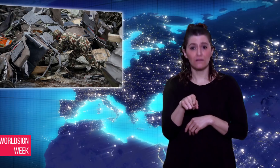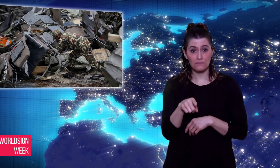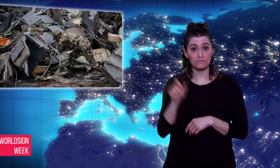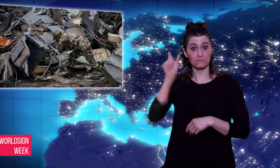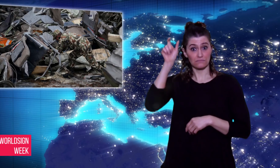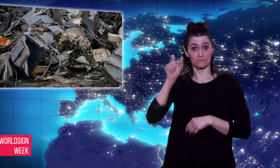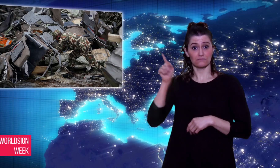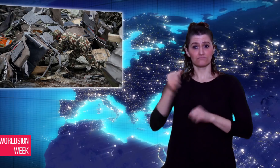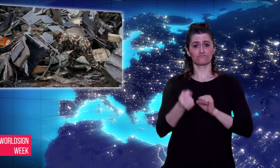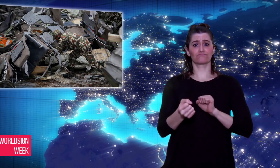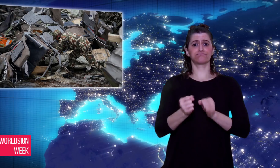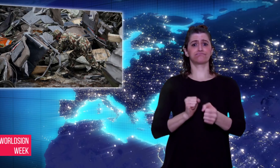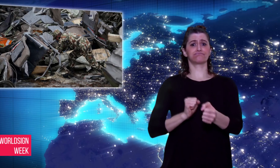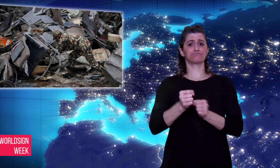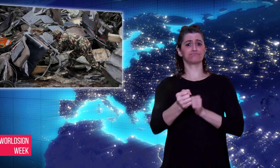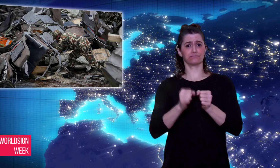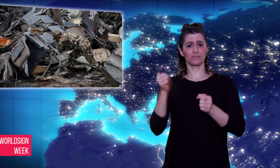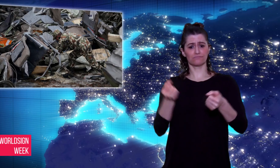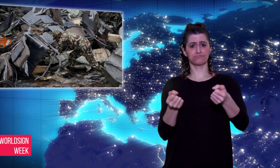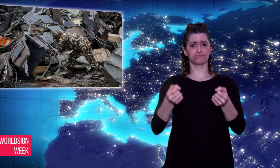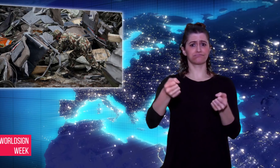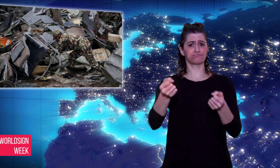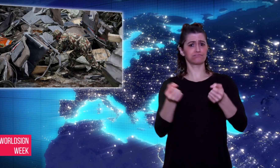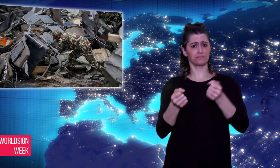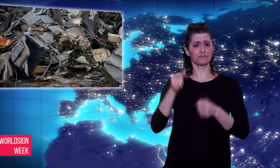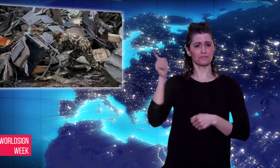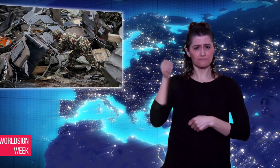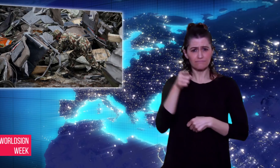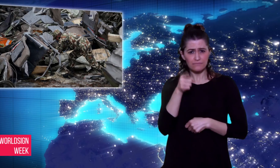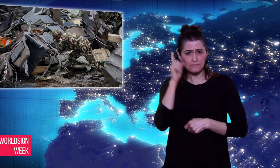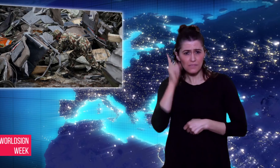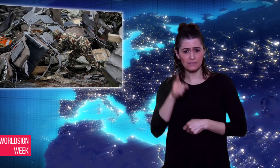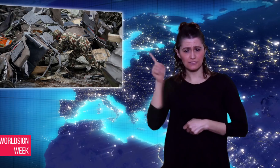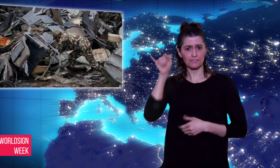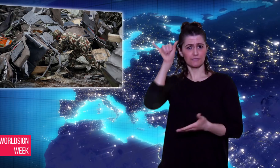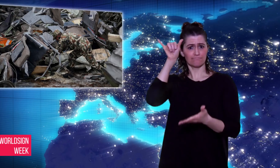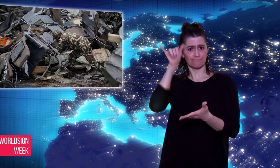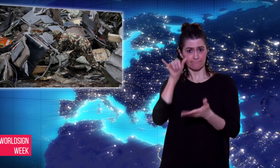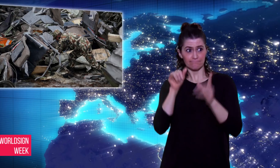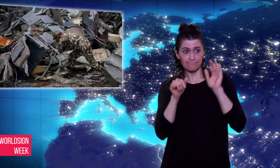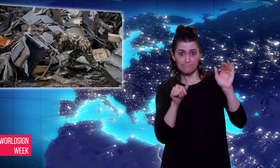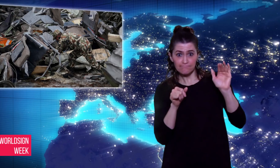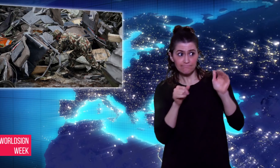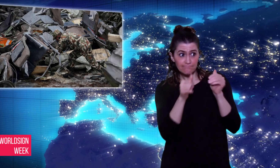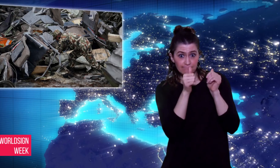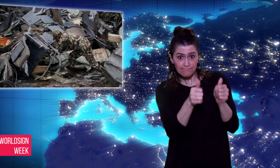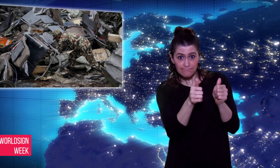order to land safely. At the last minute,